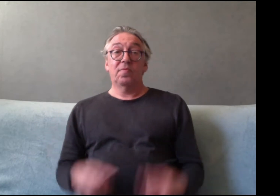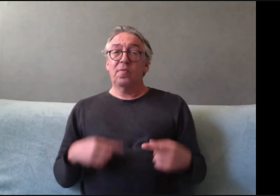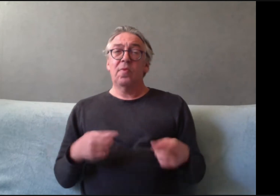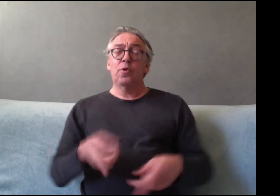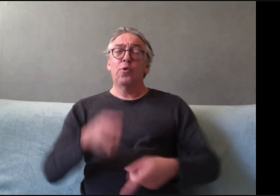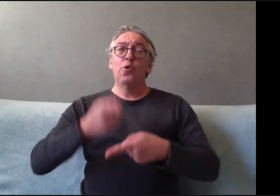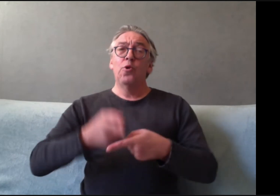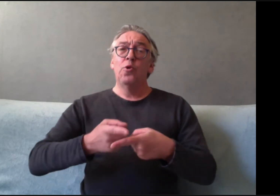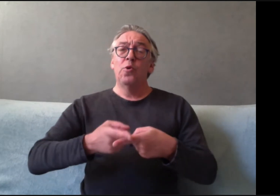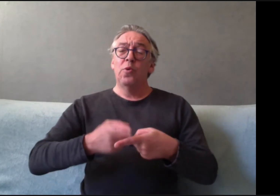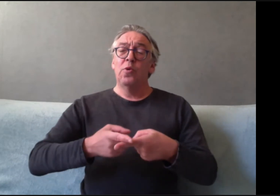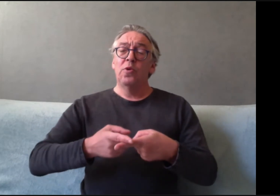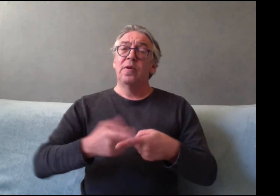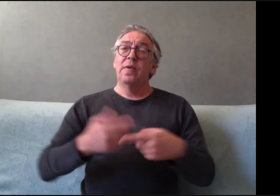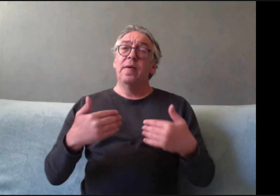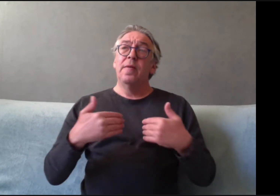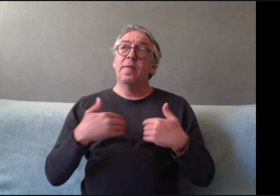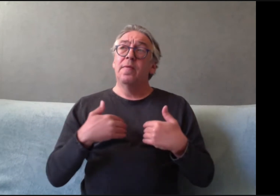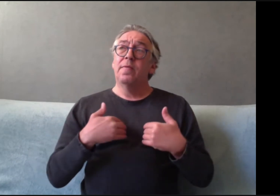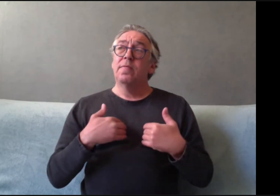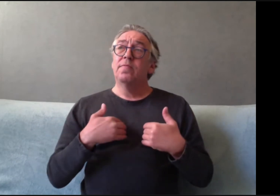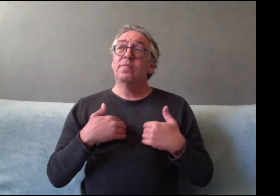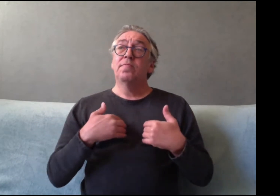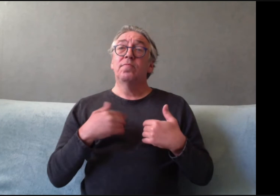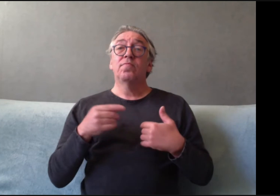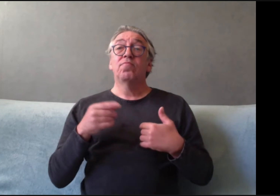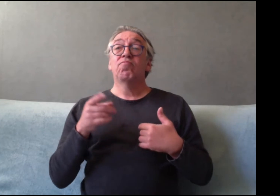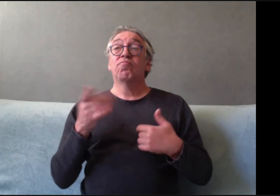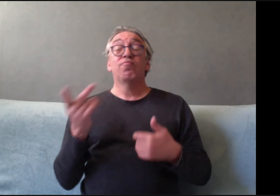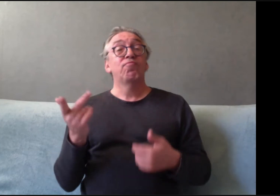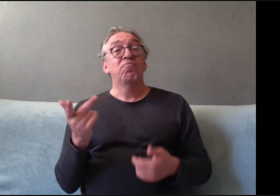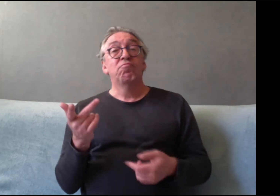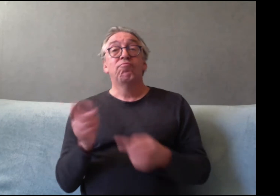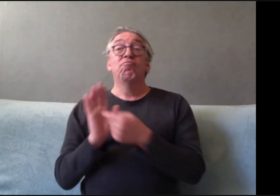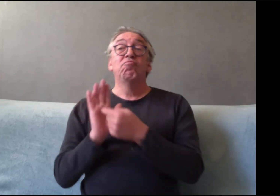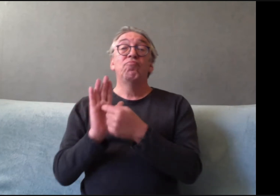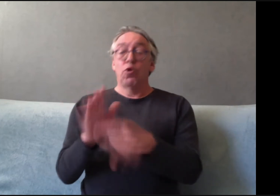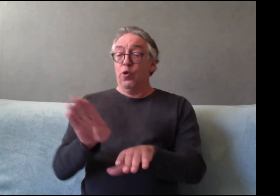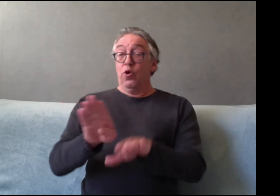for all parents of children under 15,